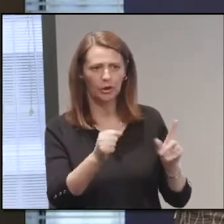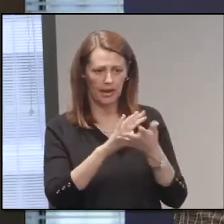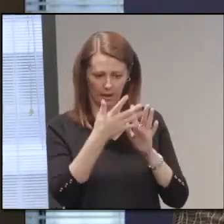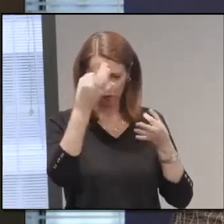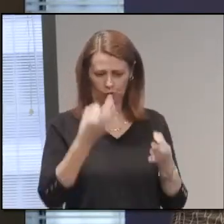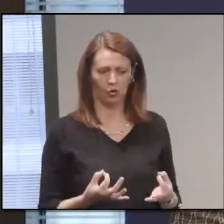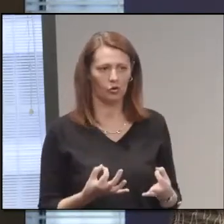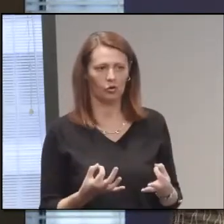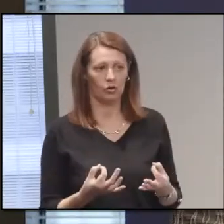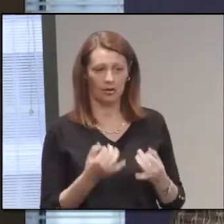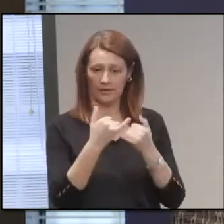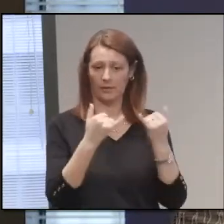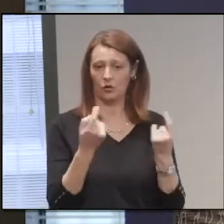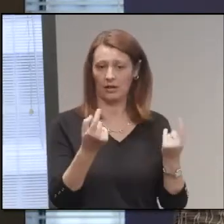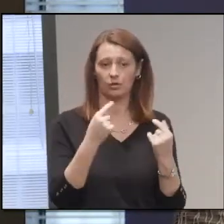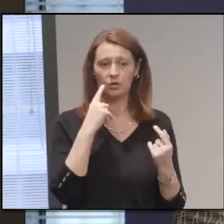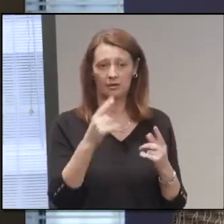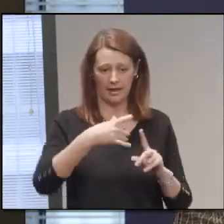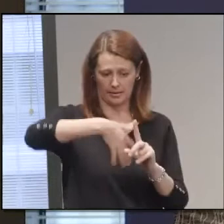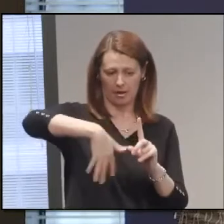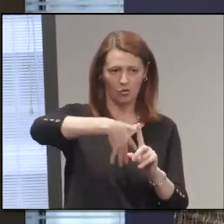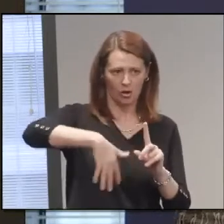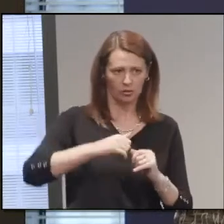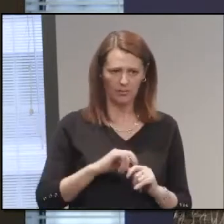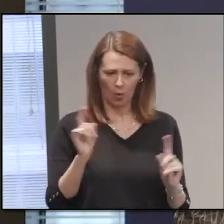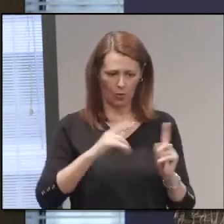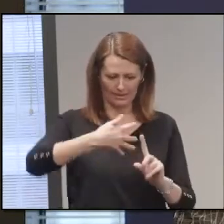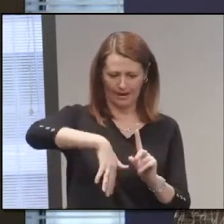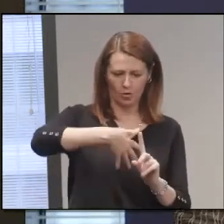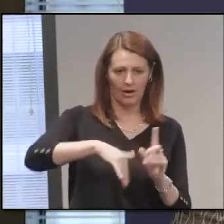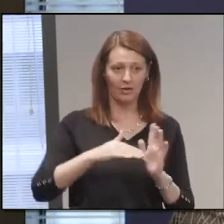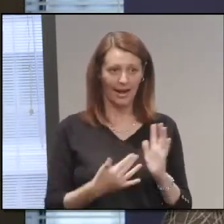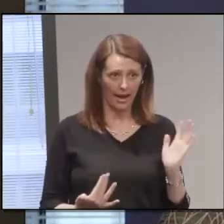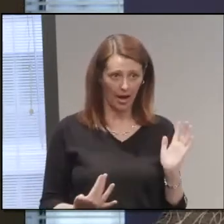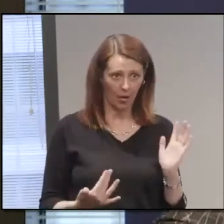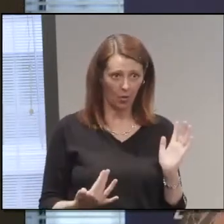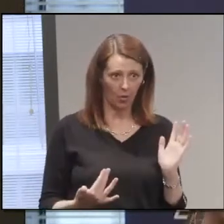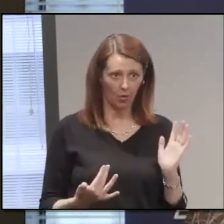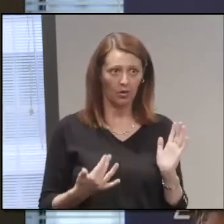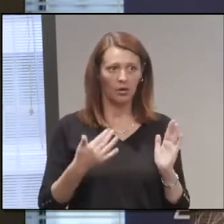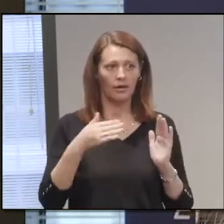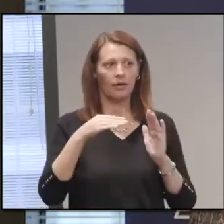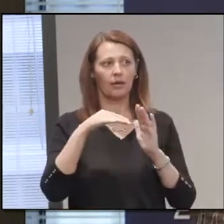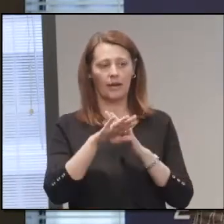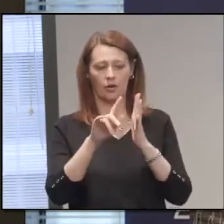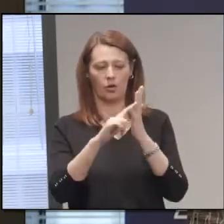and it's very easy to say background, but what is background now in an urban environment? So,